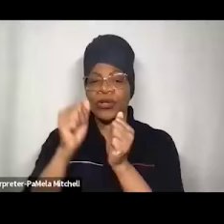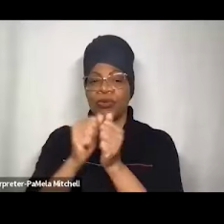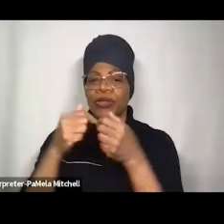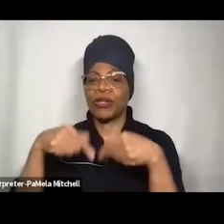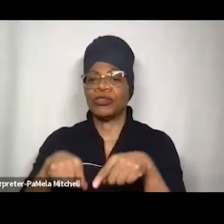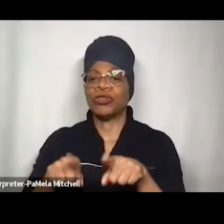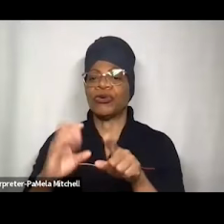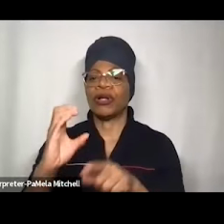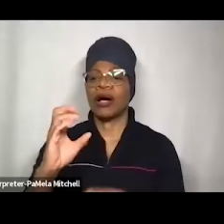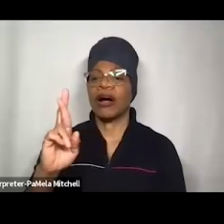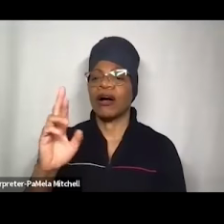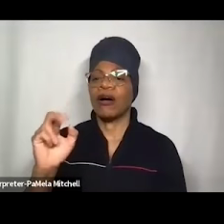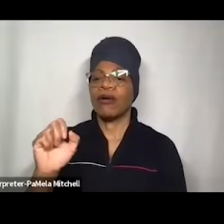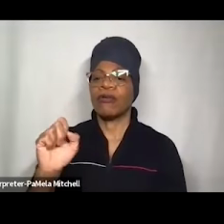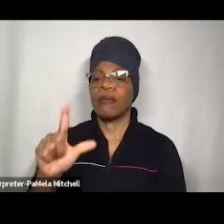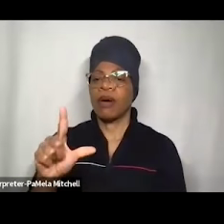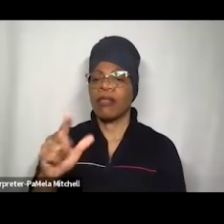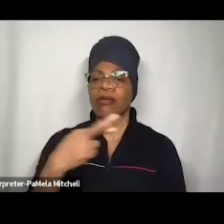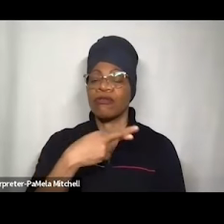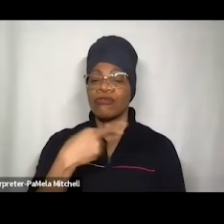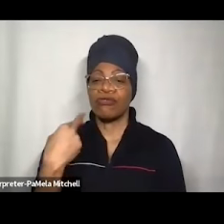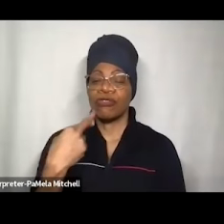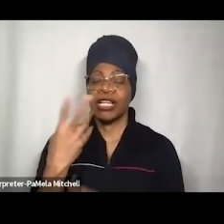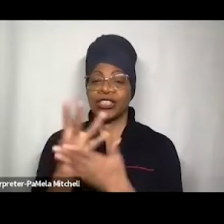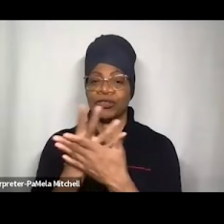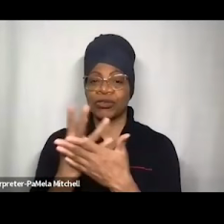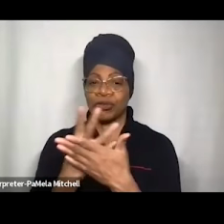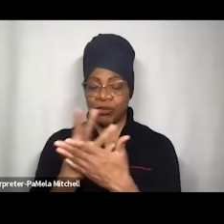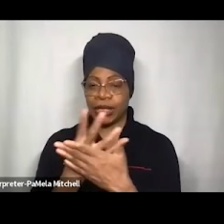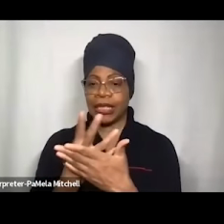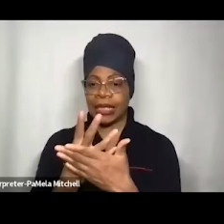and assessment as a routine process during pre-release